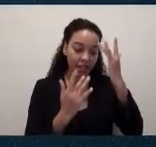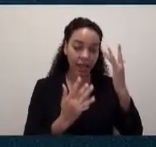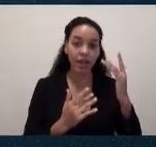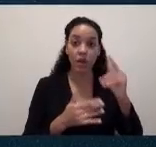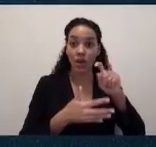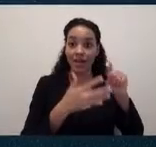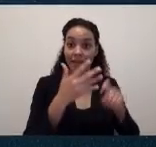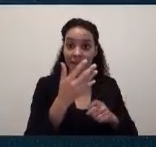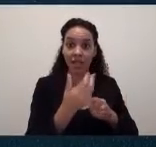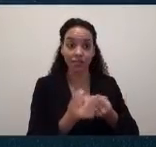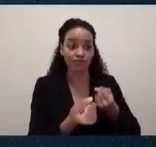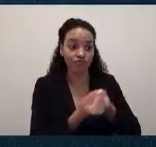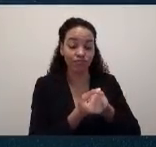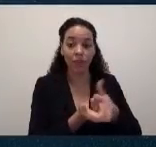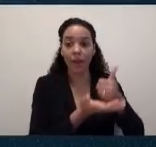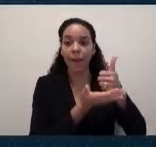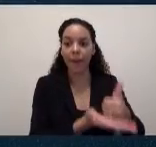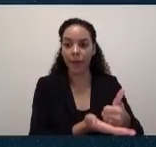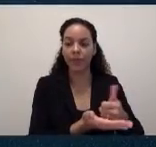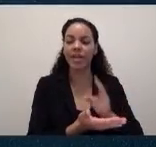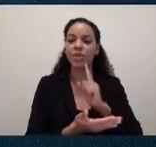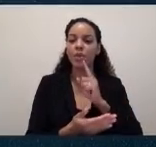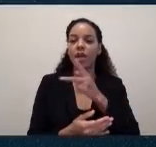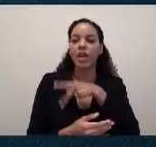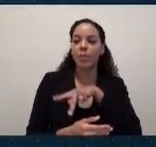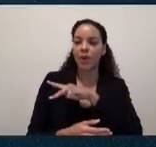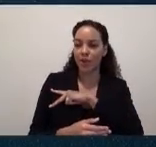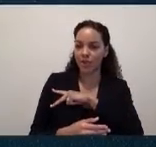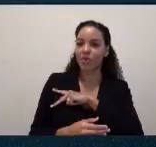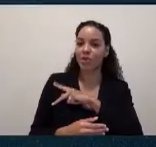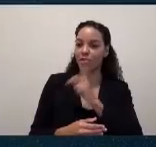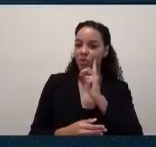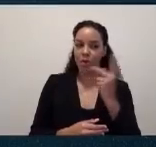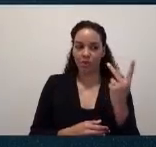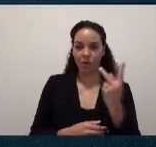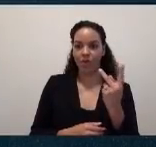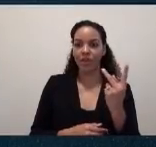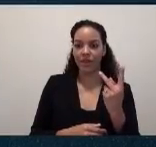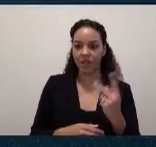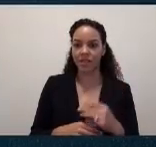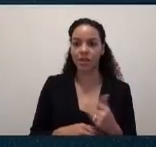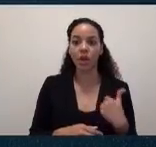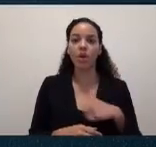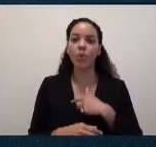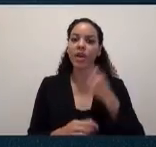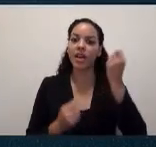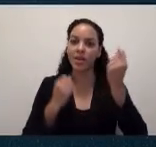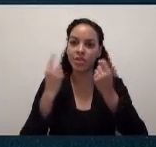and it's very personal to us. We understand what these professionals do every day,